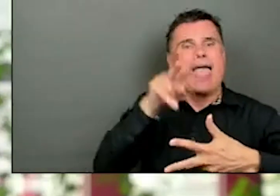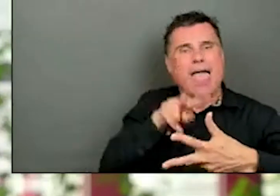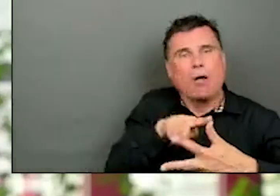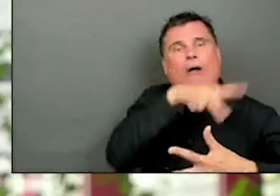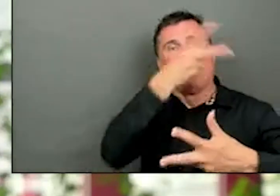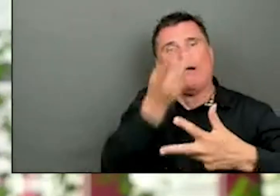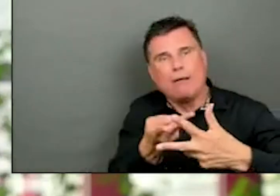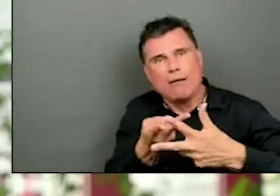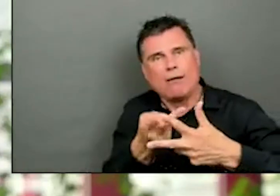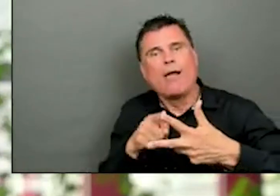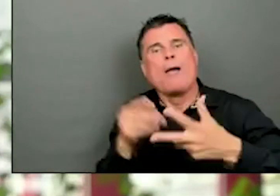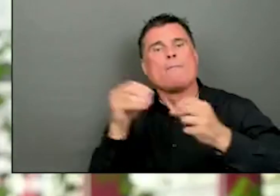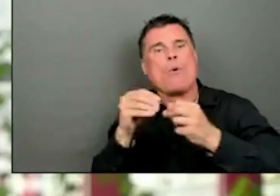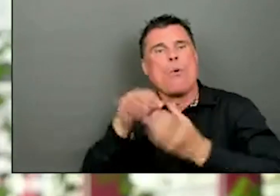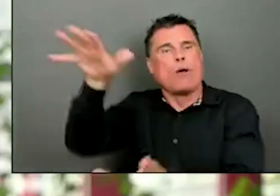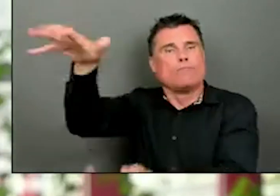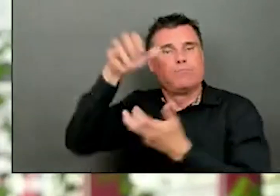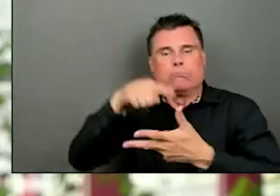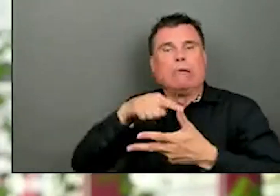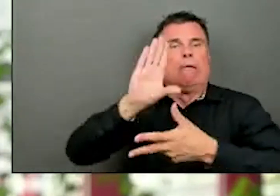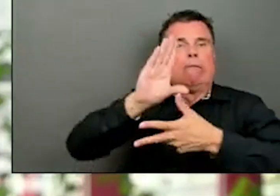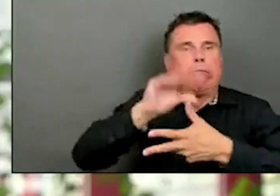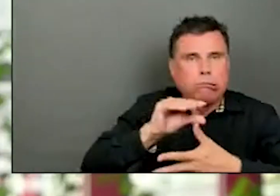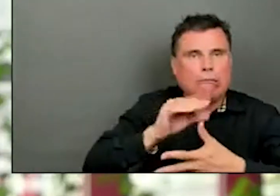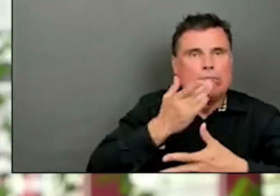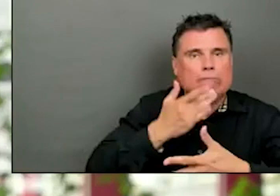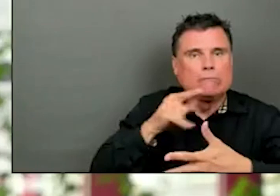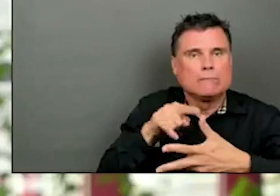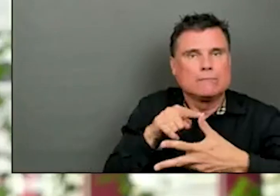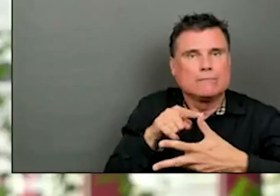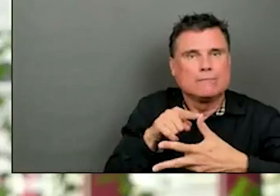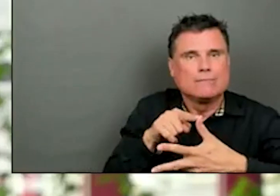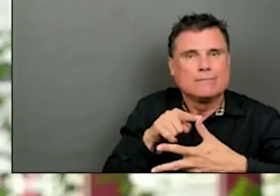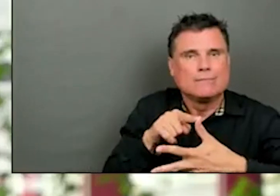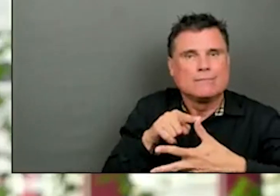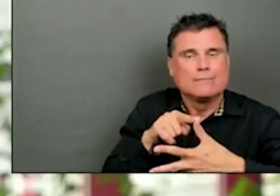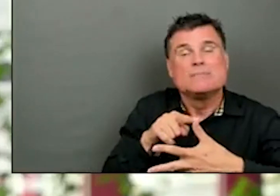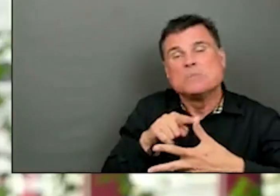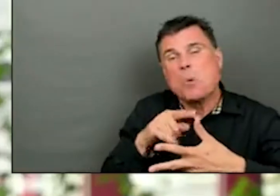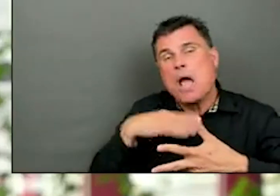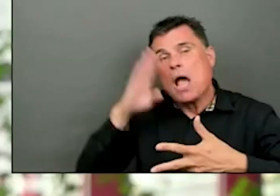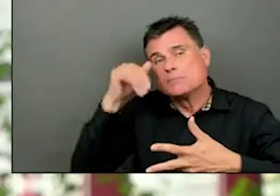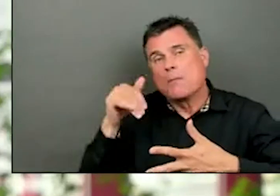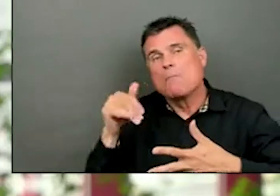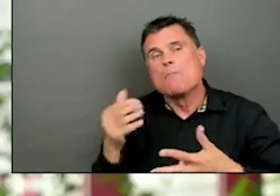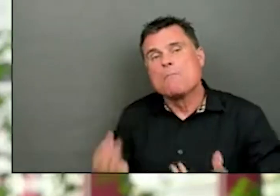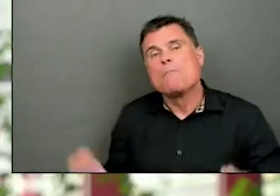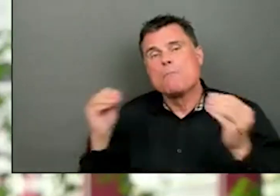this past week and we're expecting just to receive more before the end of june and into early july